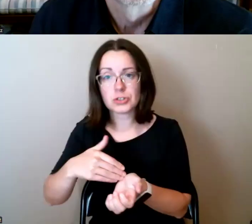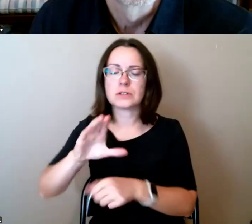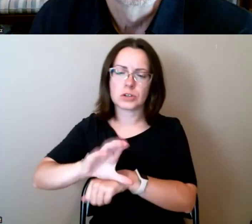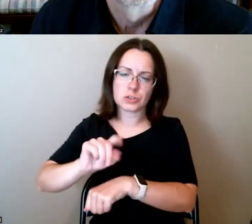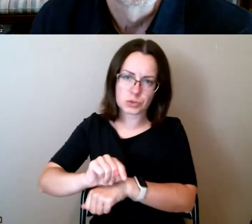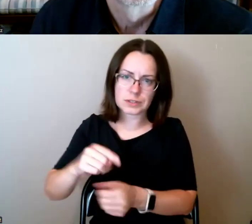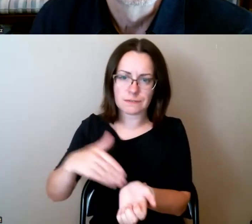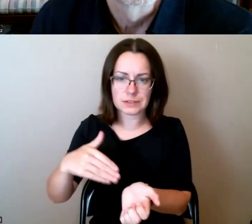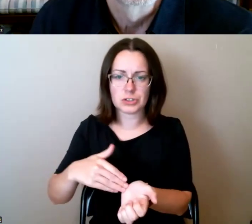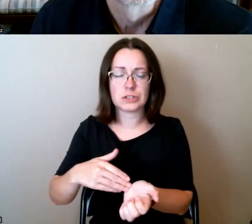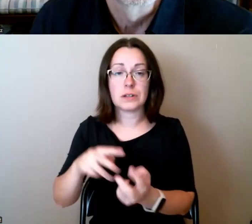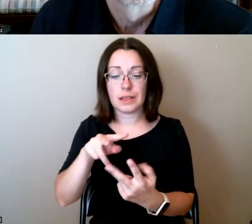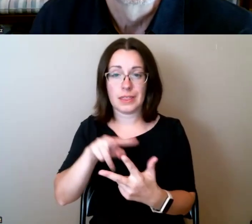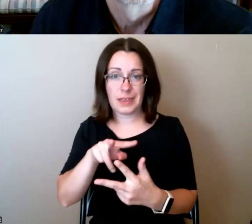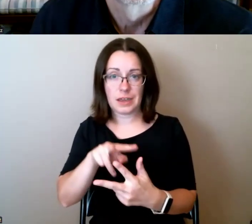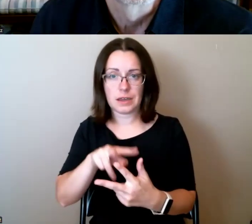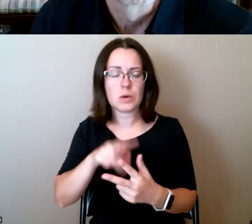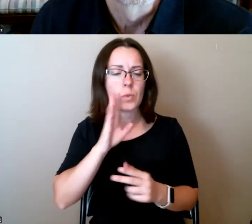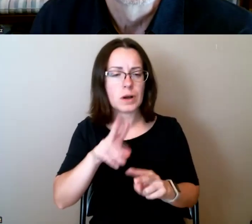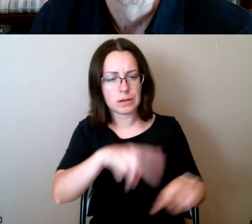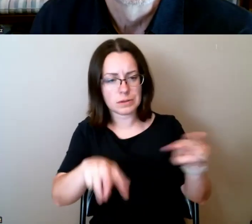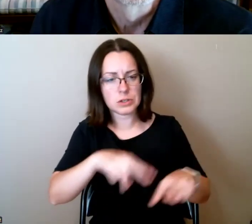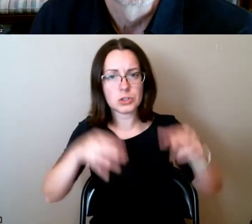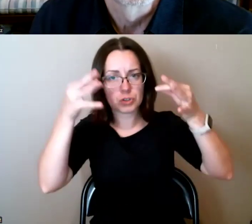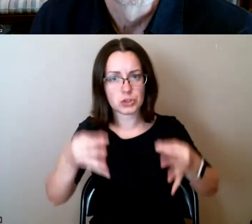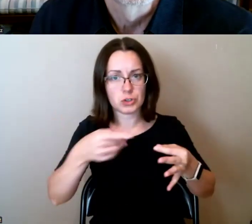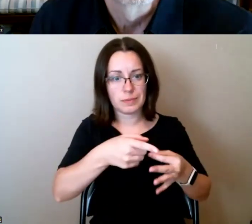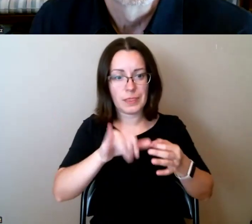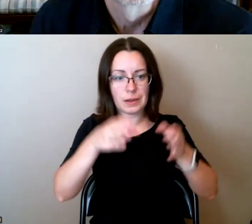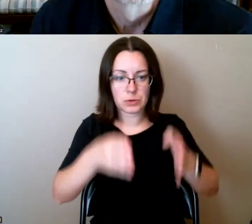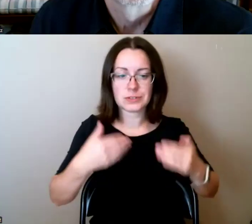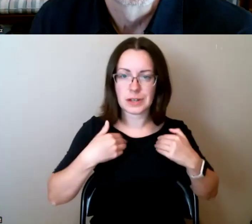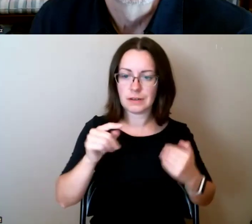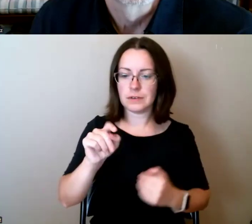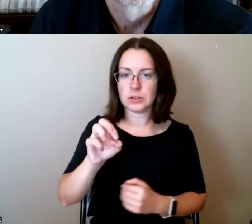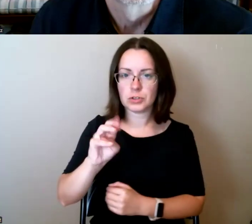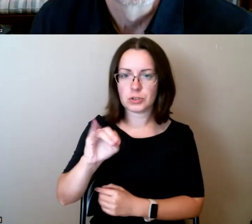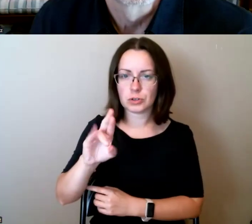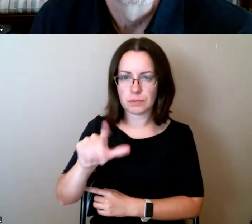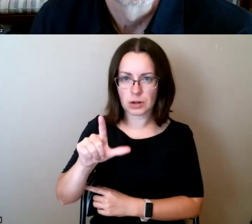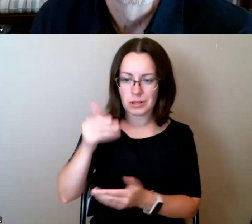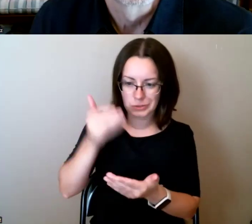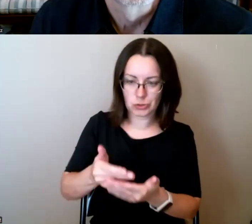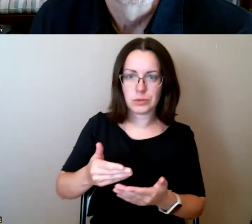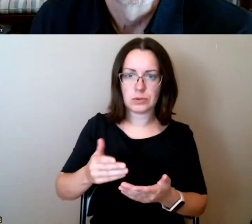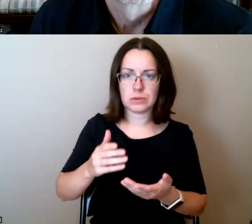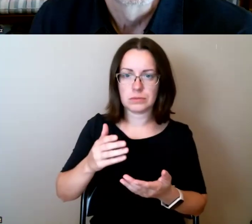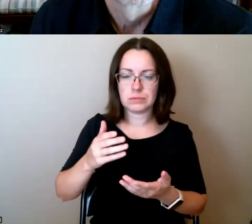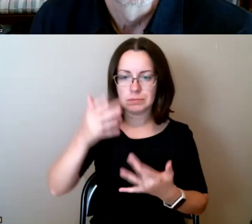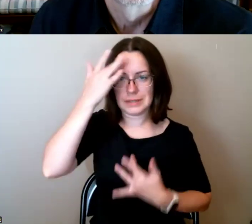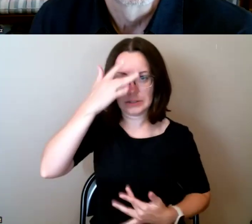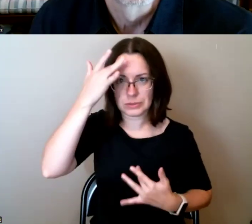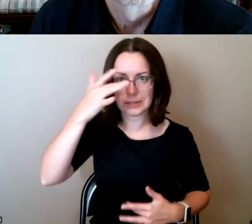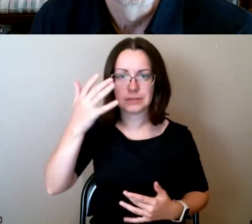are making a determination that the person has a terminal illness or condition that is